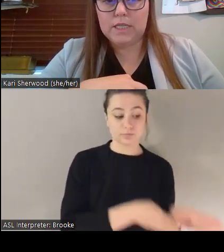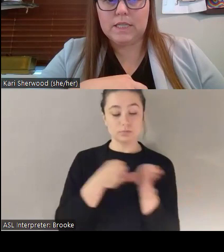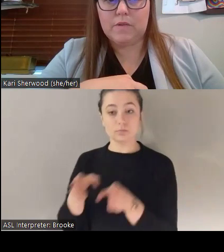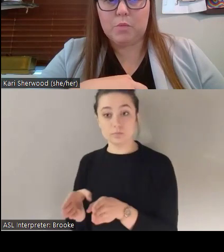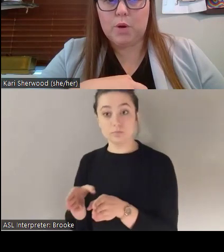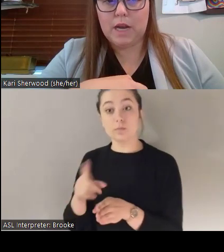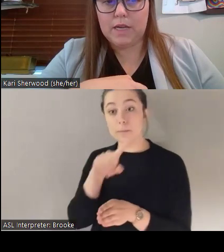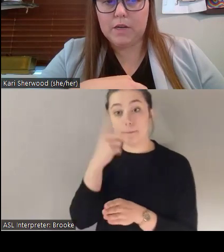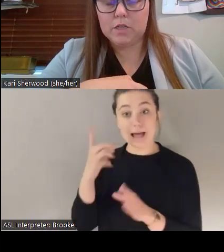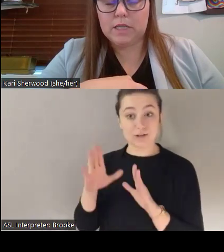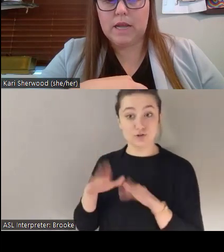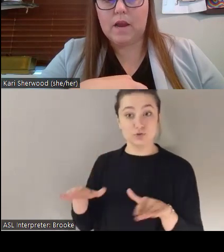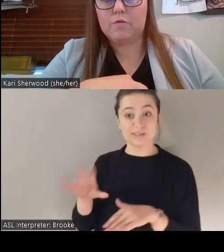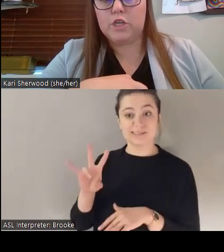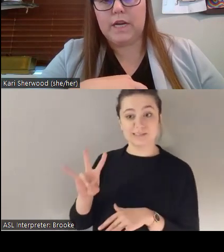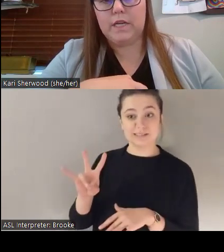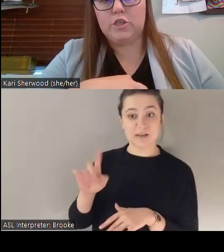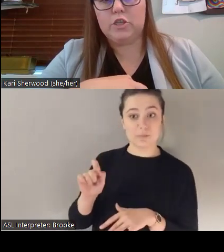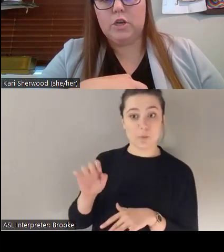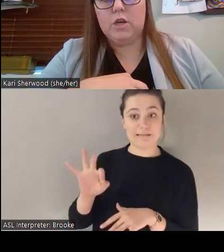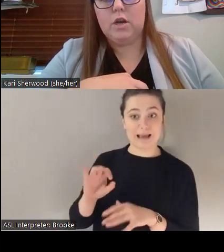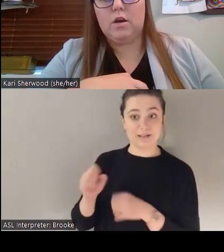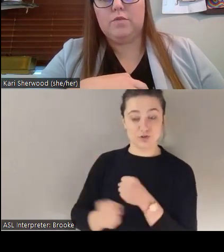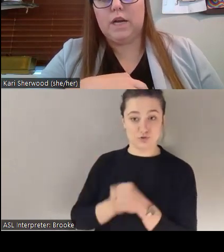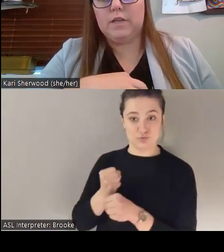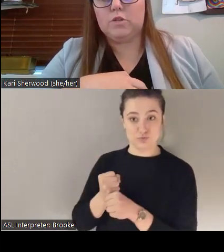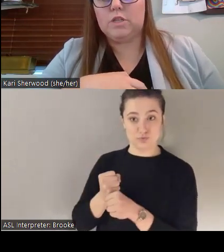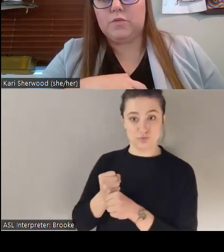is 7.9 years, and the average age of diagnosis for